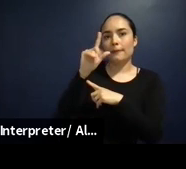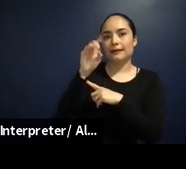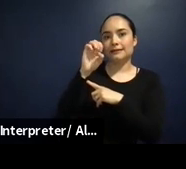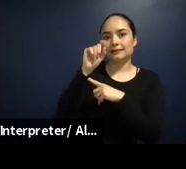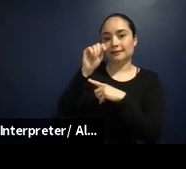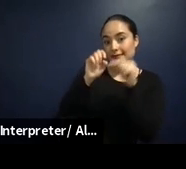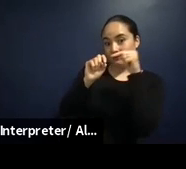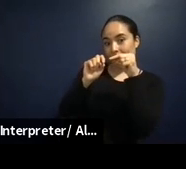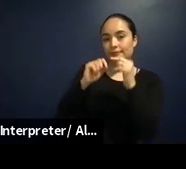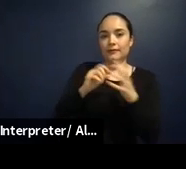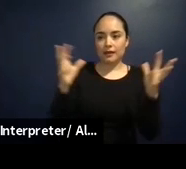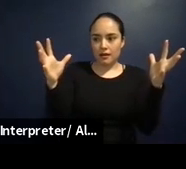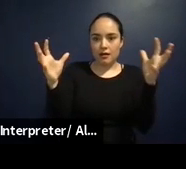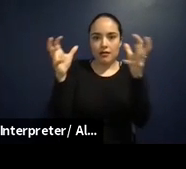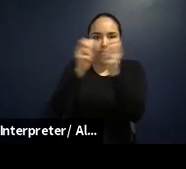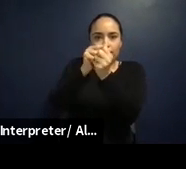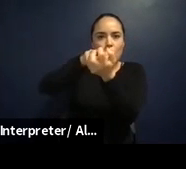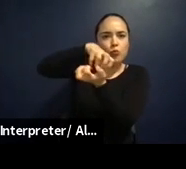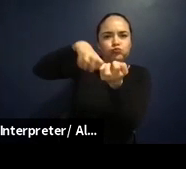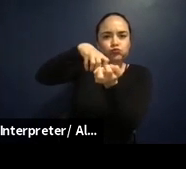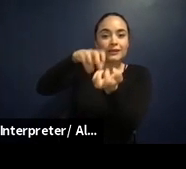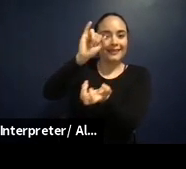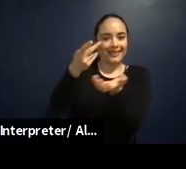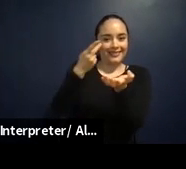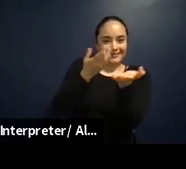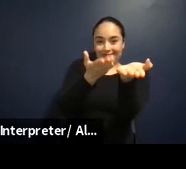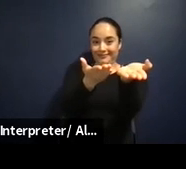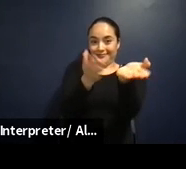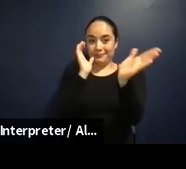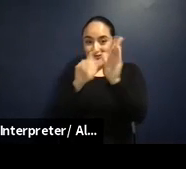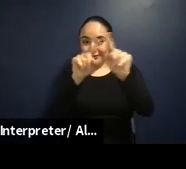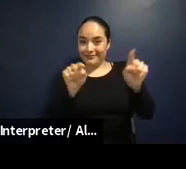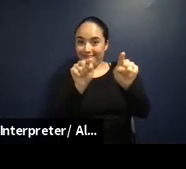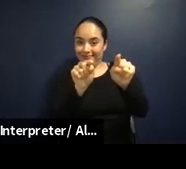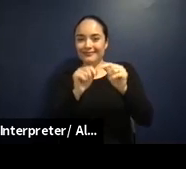a different term than we're used to in geology, but I think I get the idea of what they're